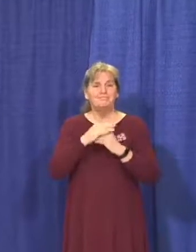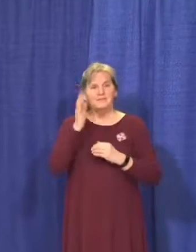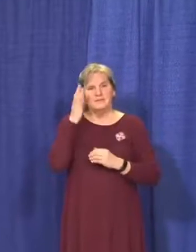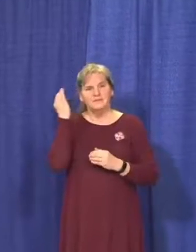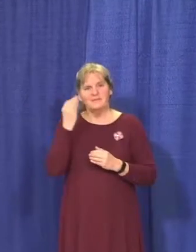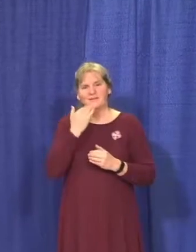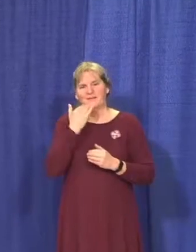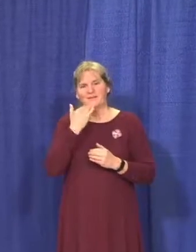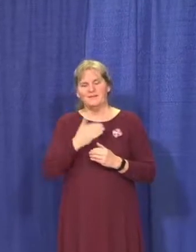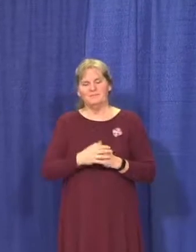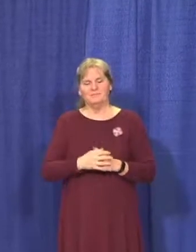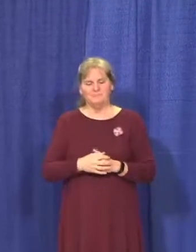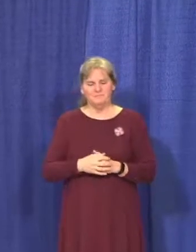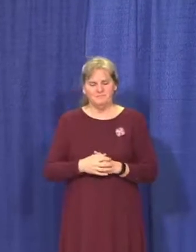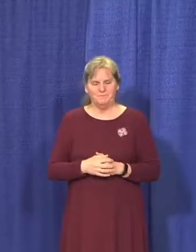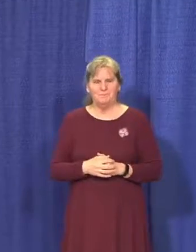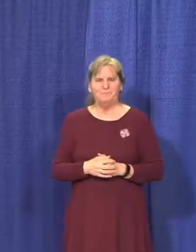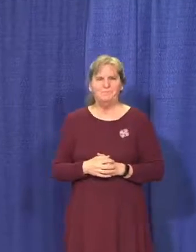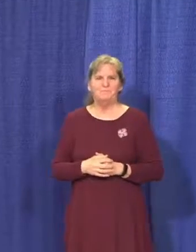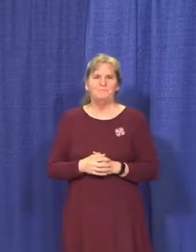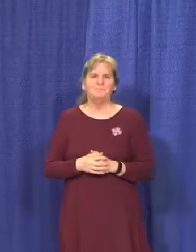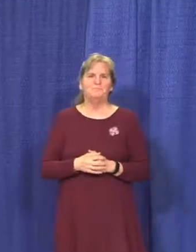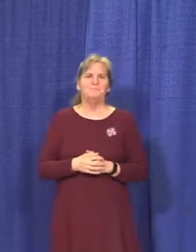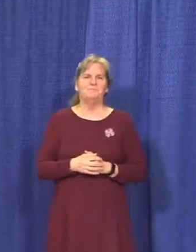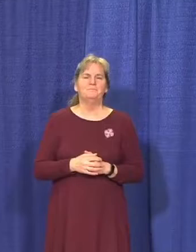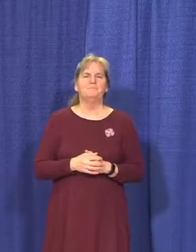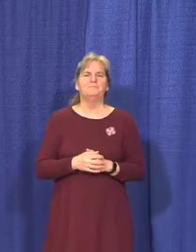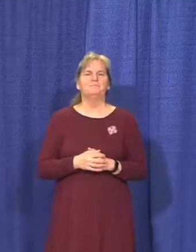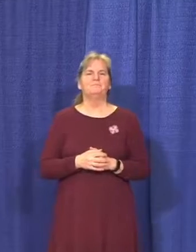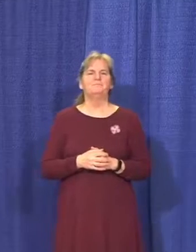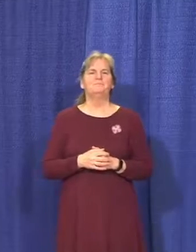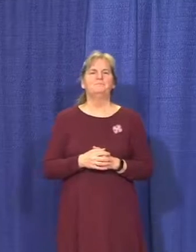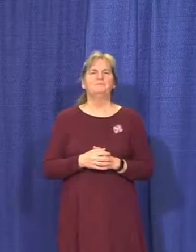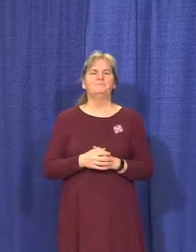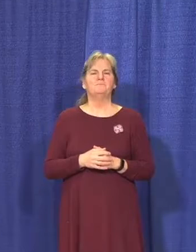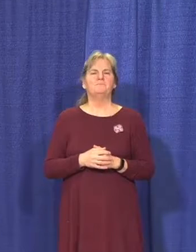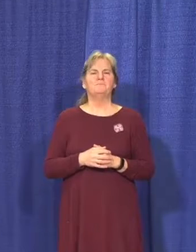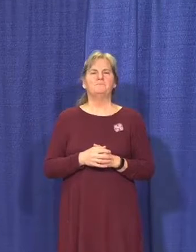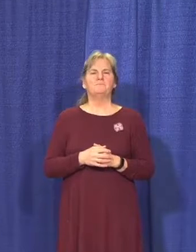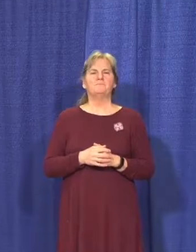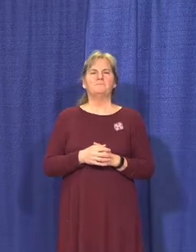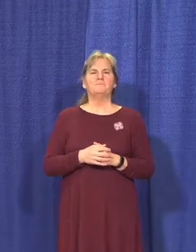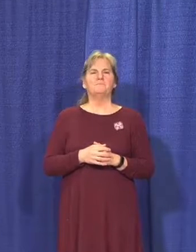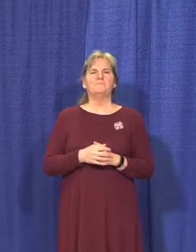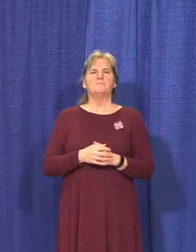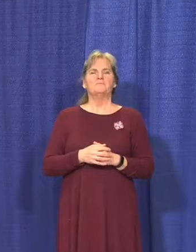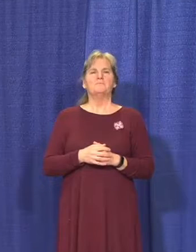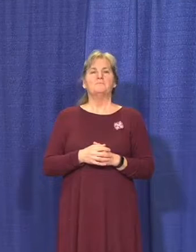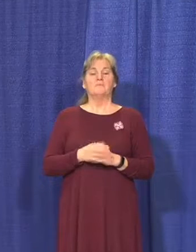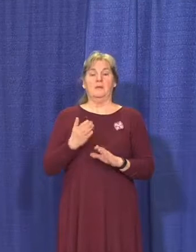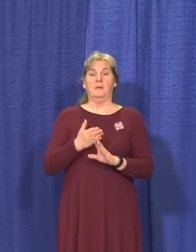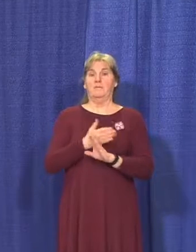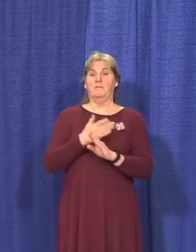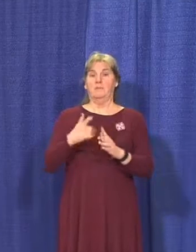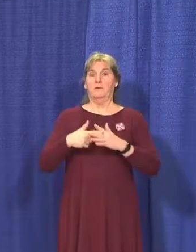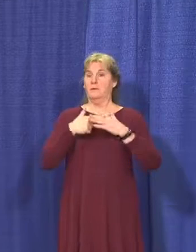[Speaking Indigenous Language] Before I start this